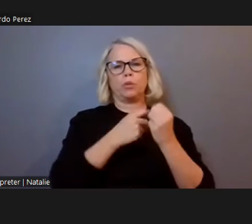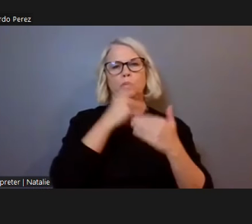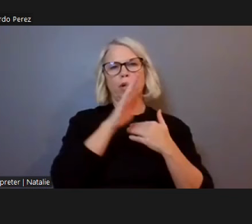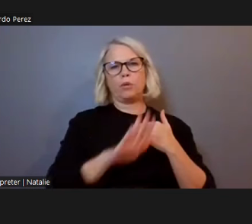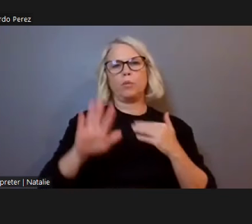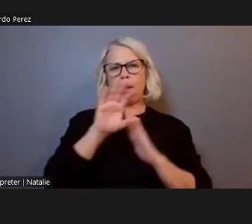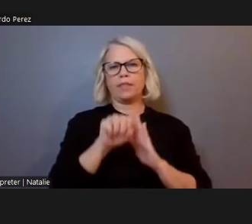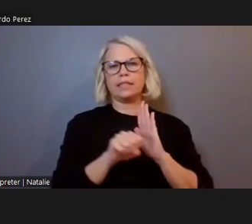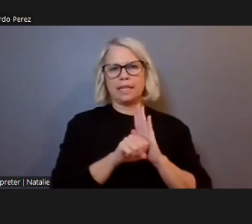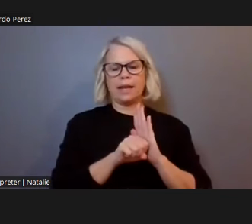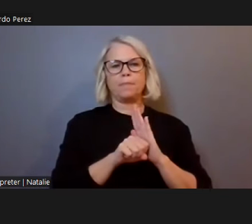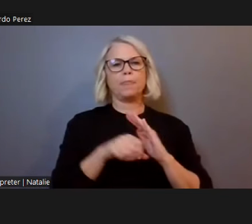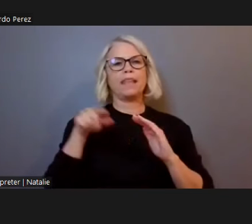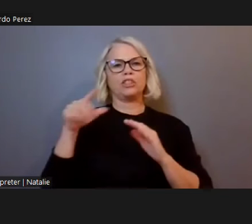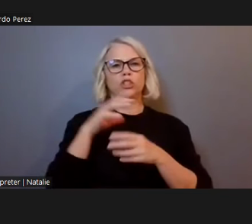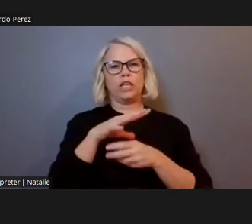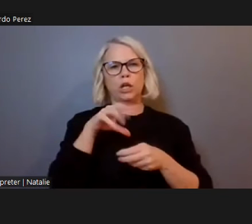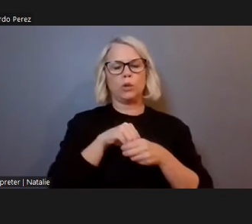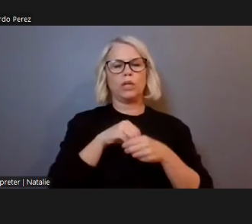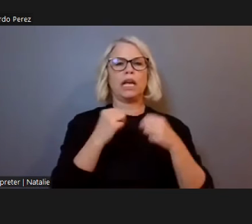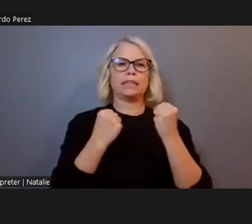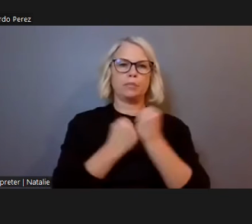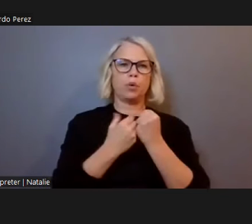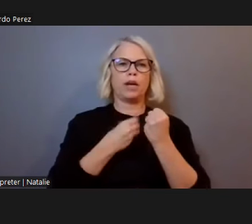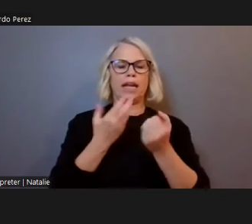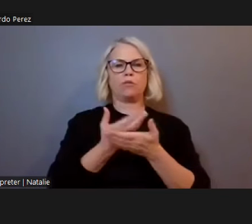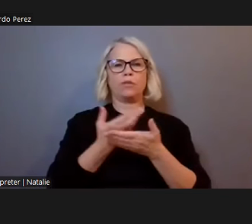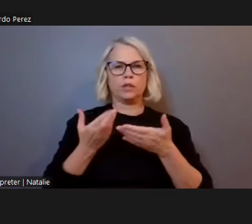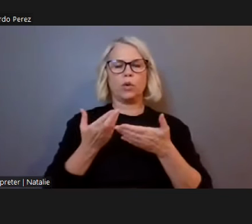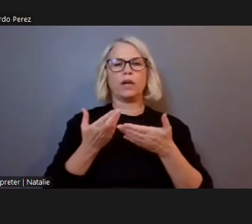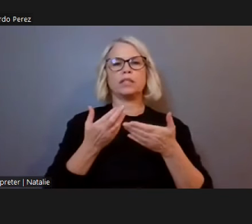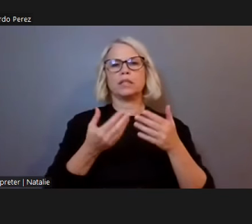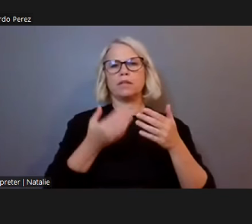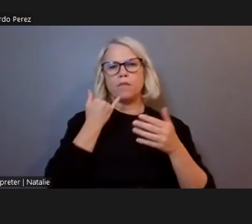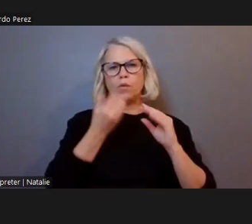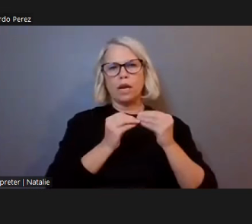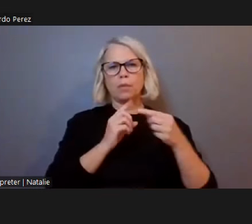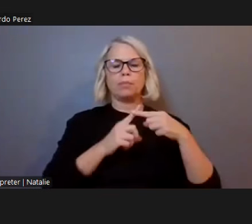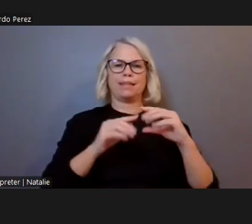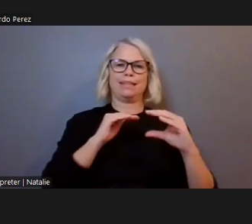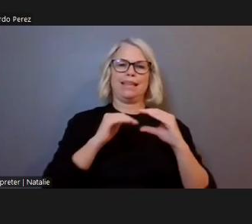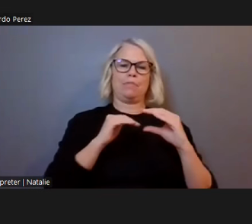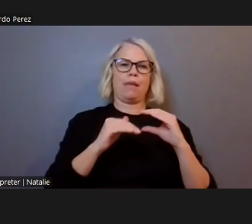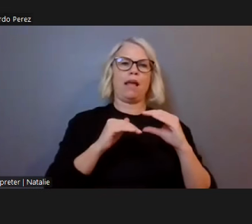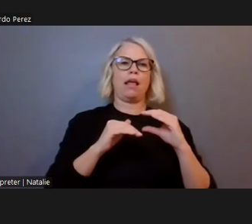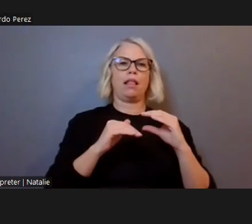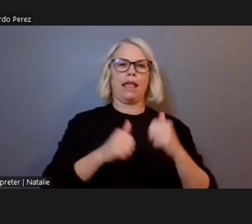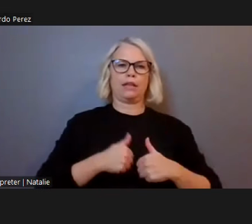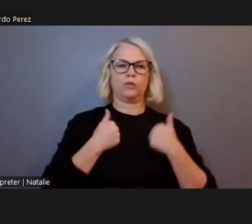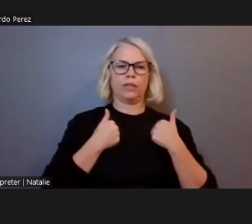She then included the support and resource line number and the email address for reference,